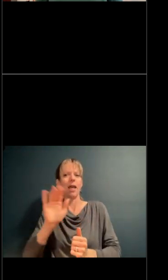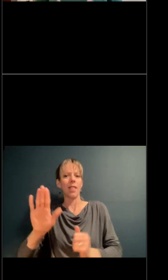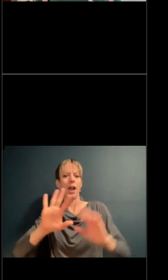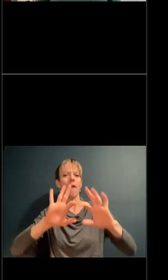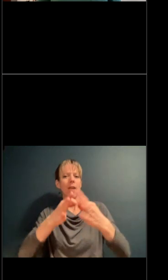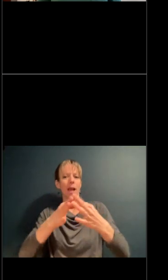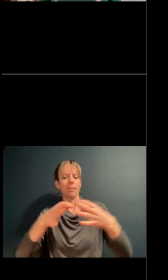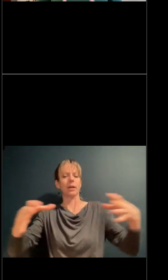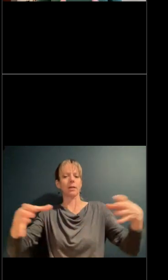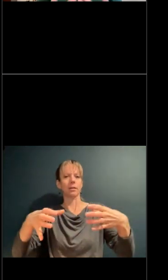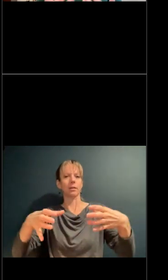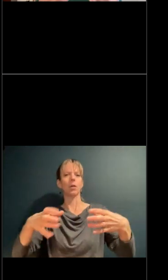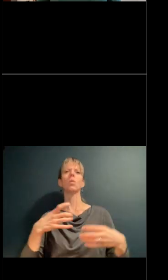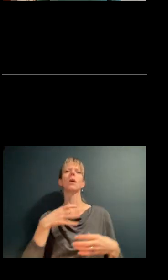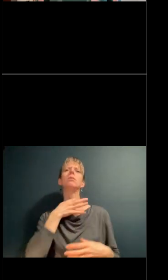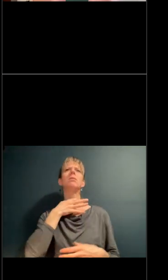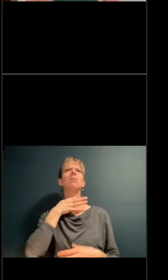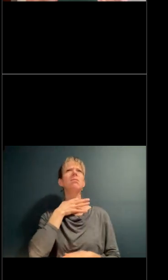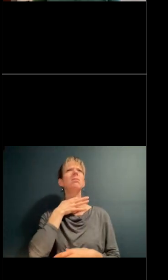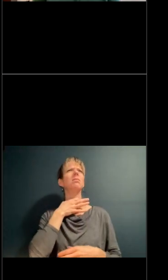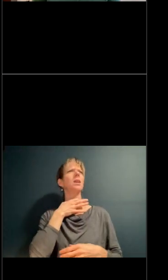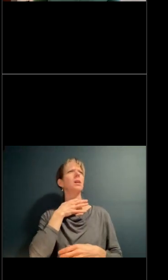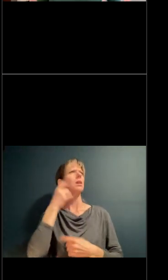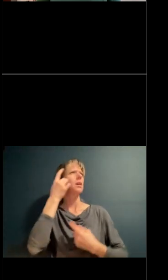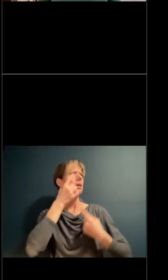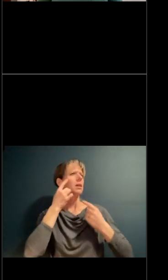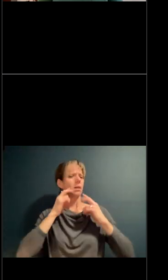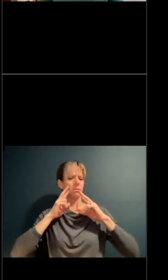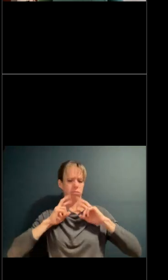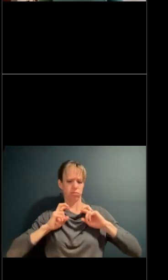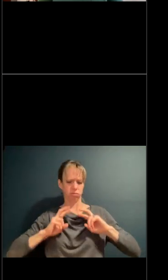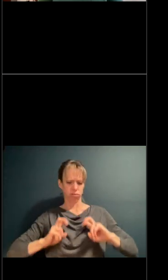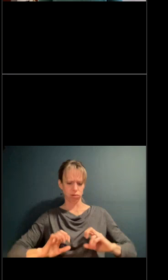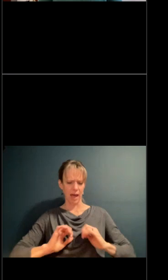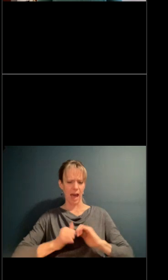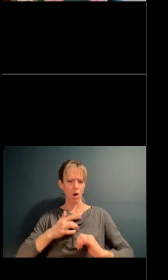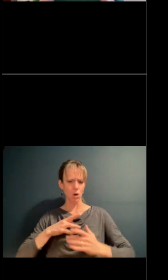as we ask the question of what tells you that you belong in the communities that matter to you?